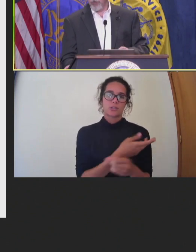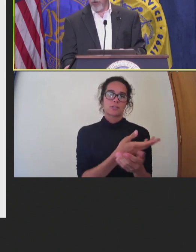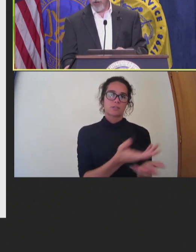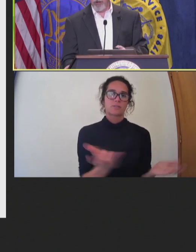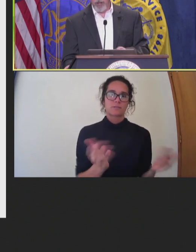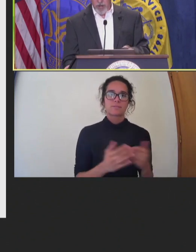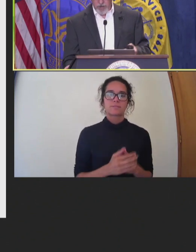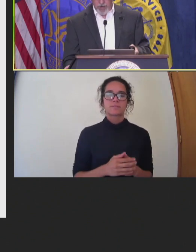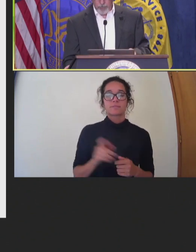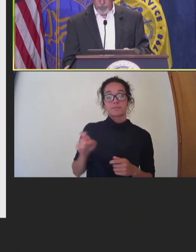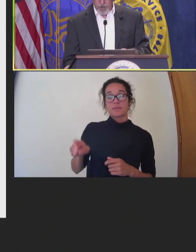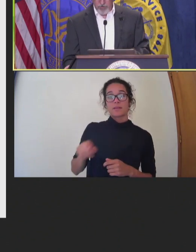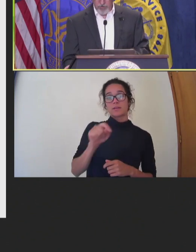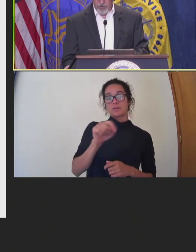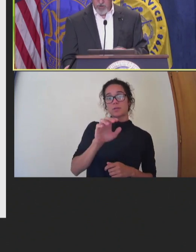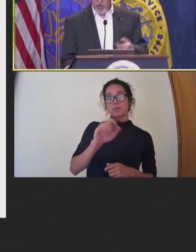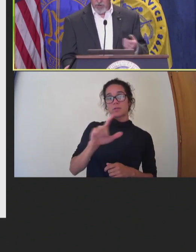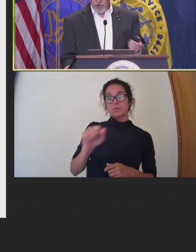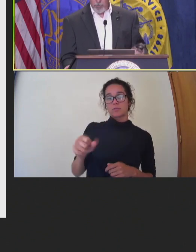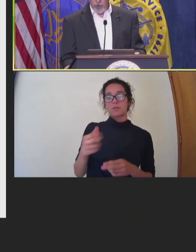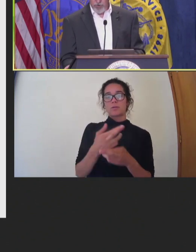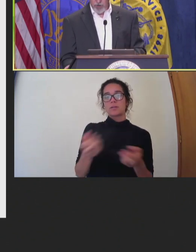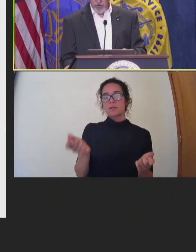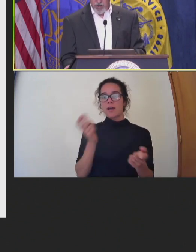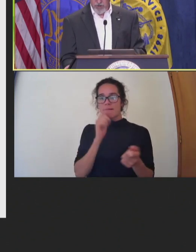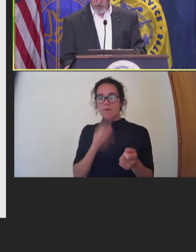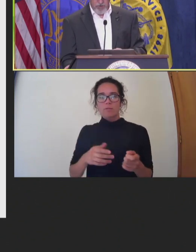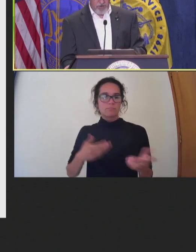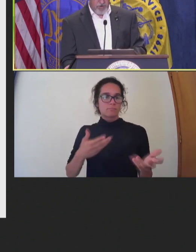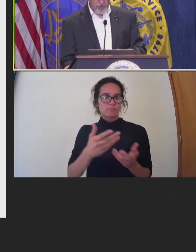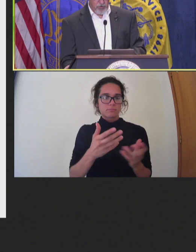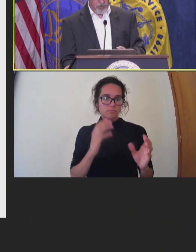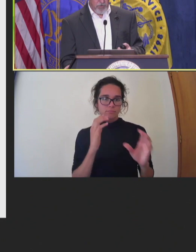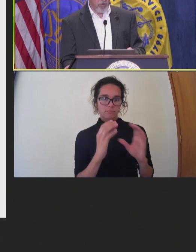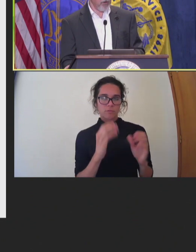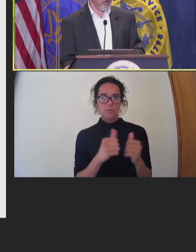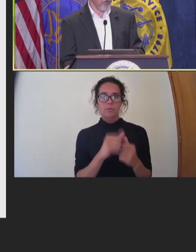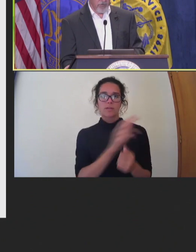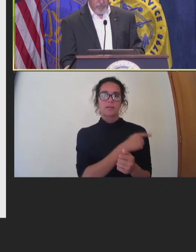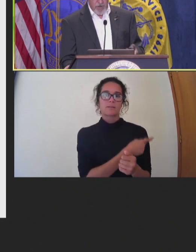day-to-day contact with patients to improve utilization of individuals and communities,